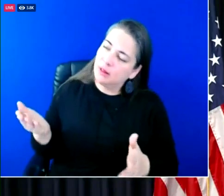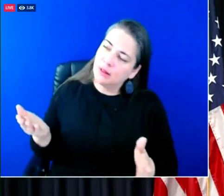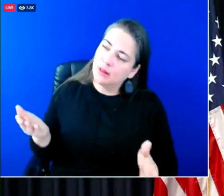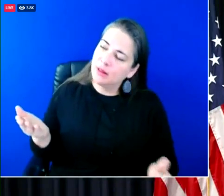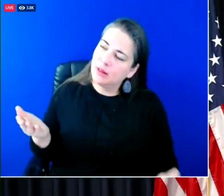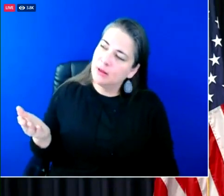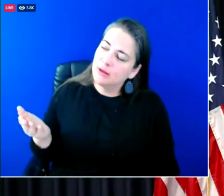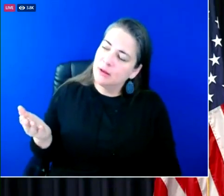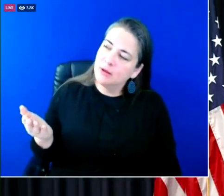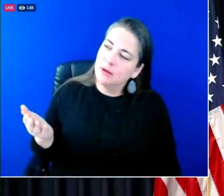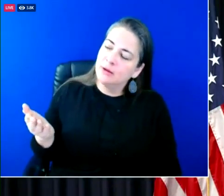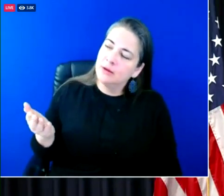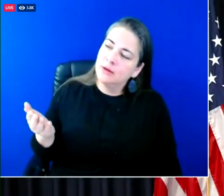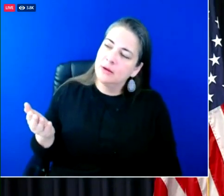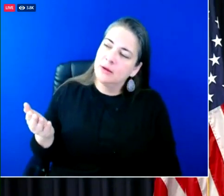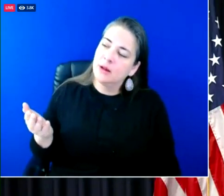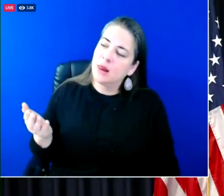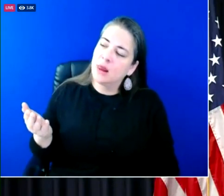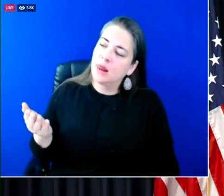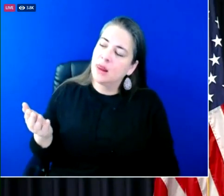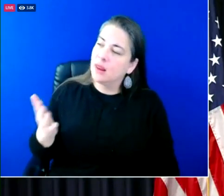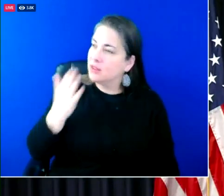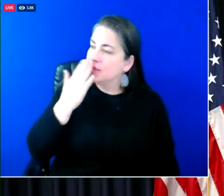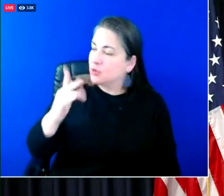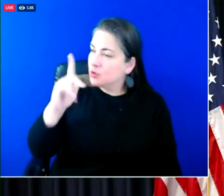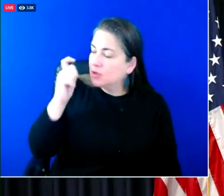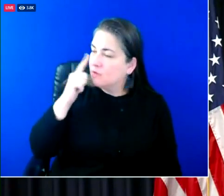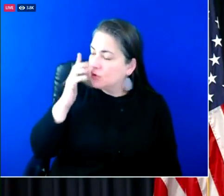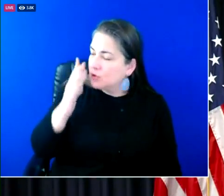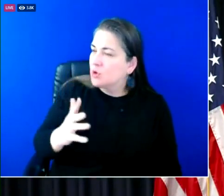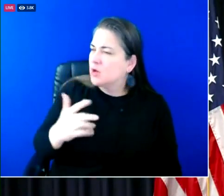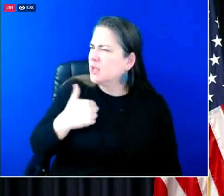Mhm. Thank you, Governor. E think this is probably, of course, on the minds of